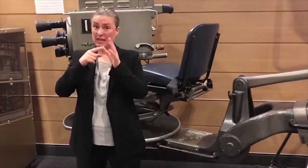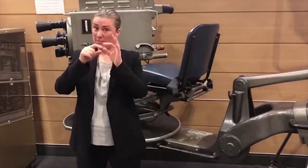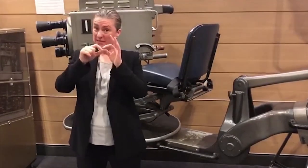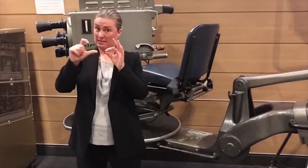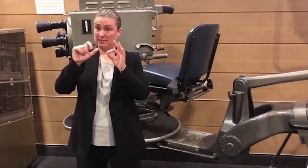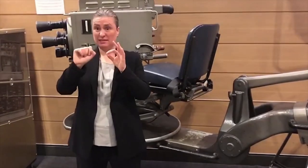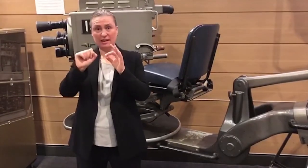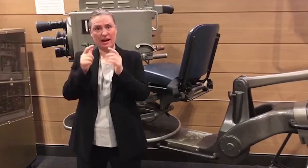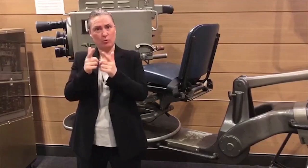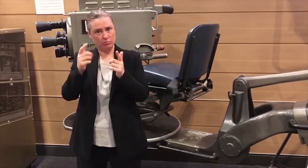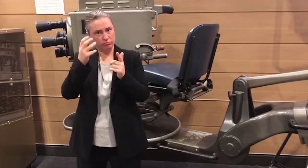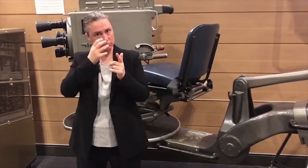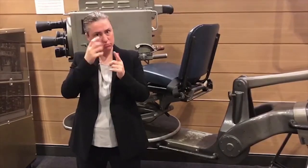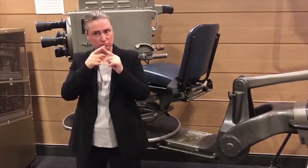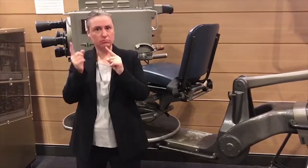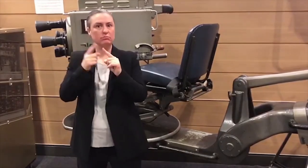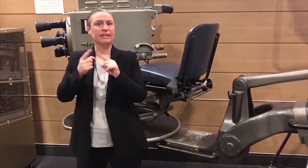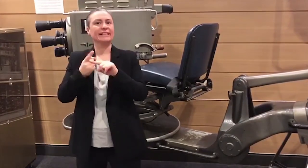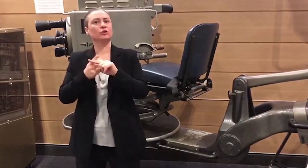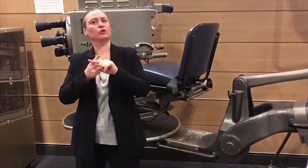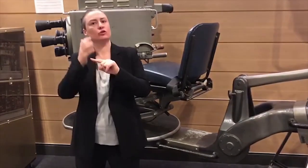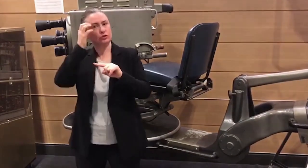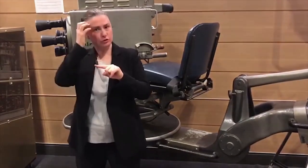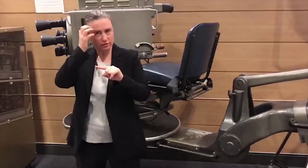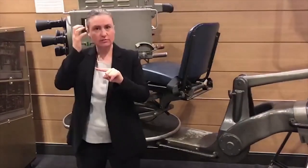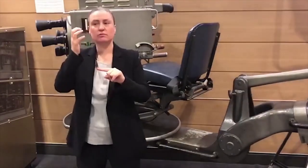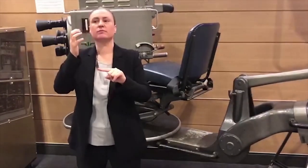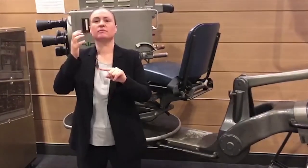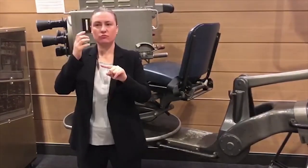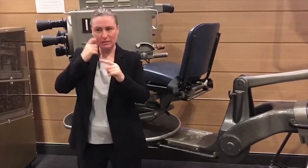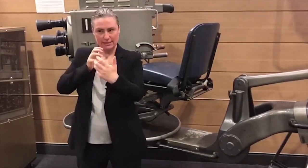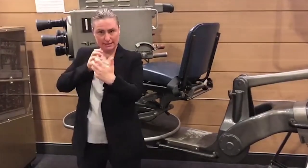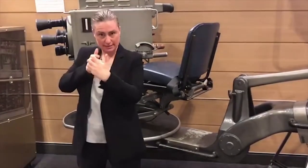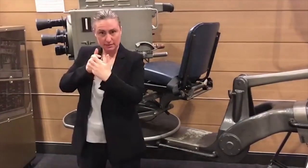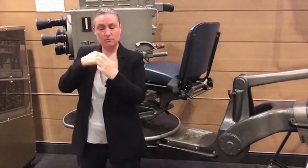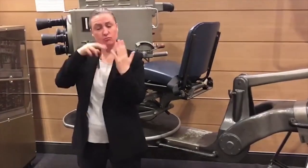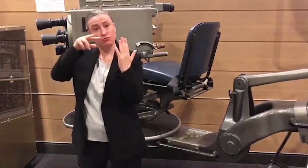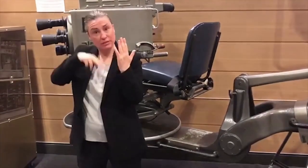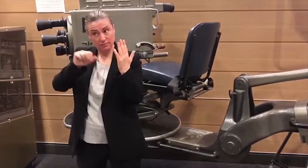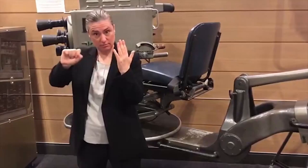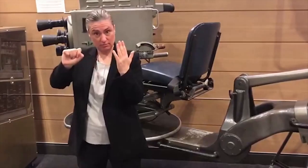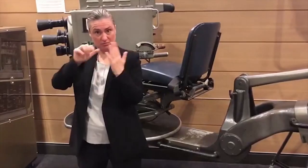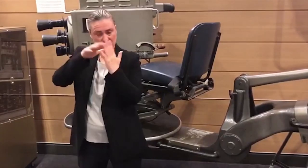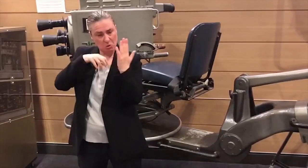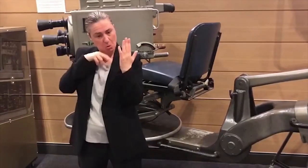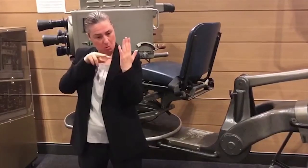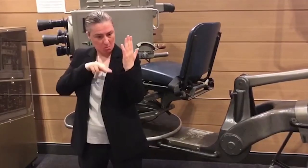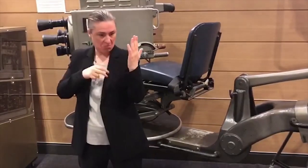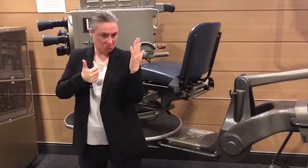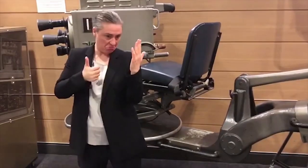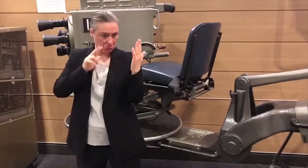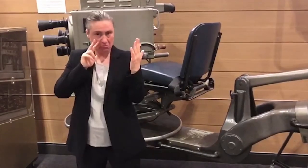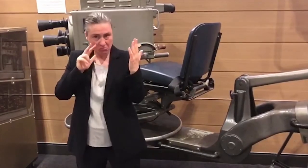Also, the ABC uses a specific register of English, so we need to make sure the translation Sarah writes